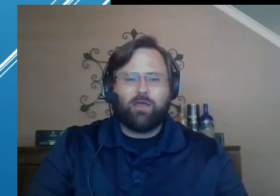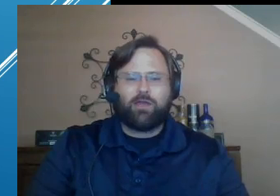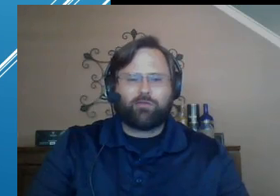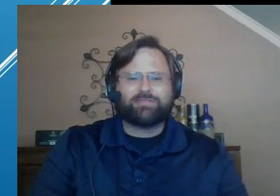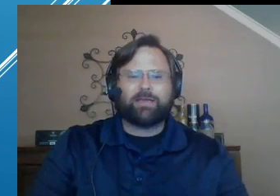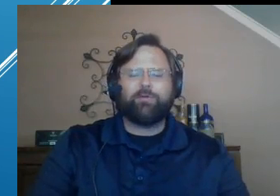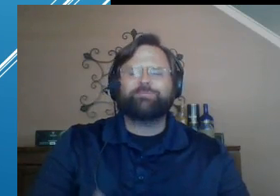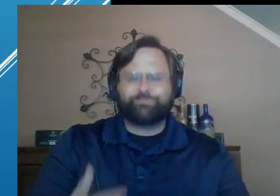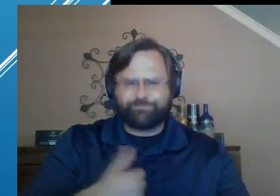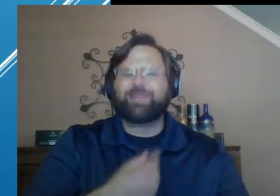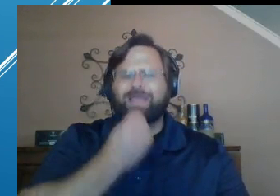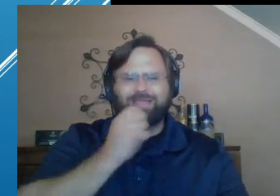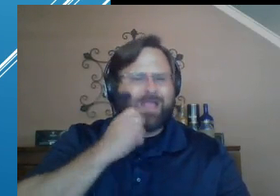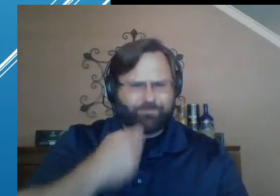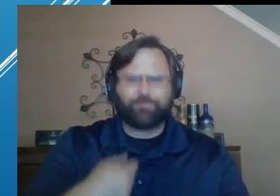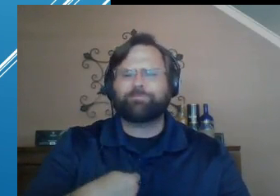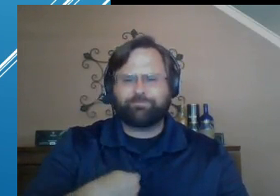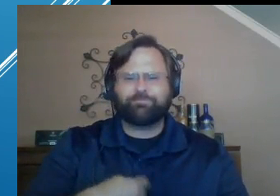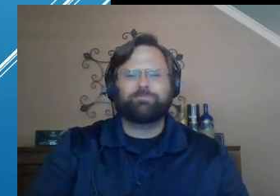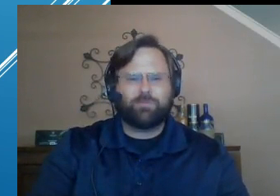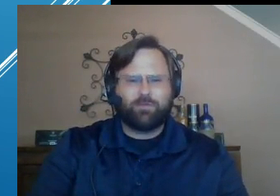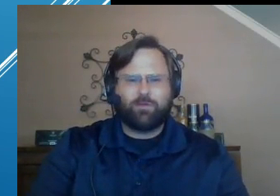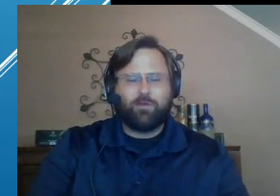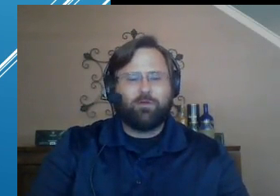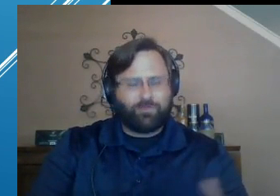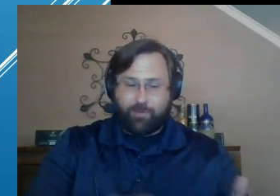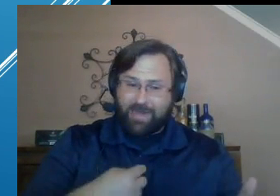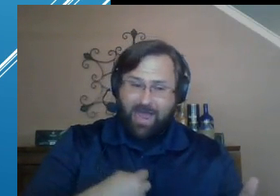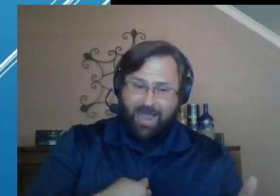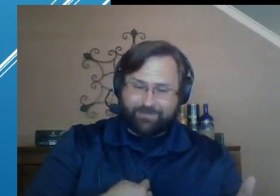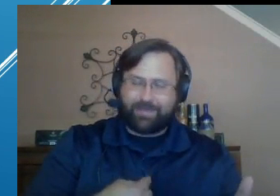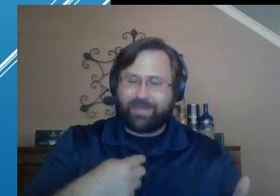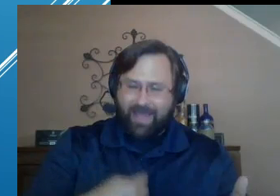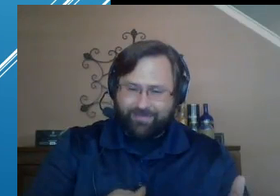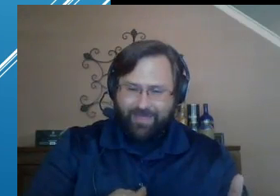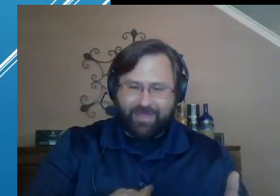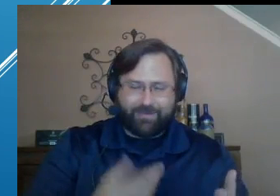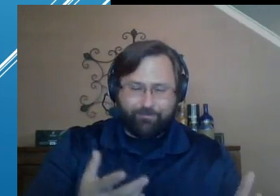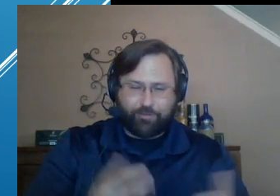another example with pointing to I at the beginning and I at the end both